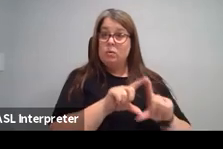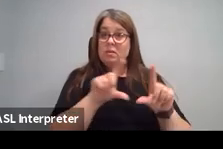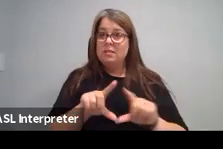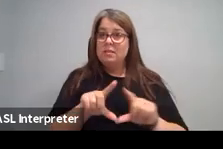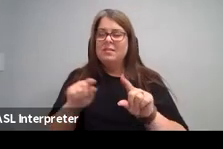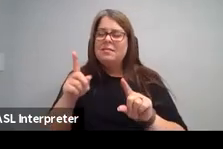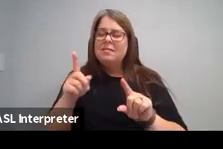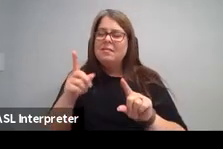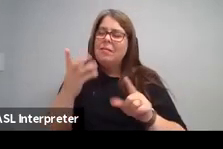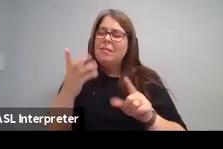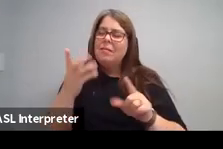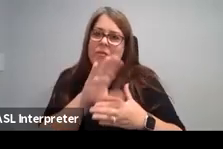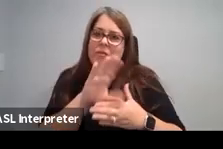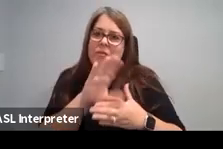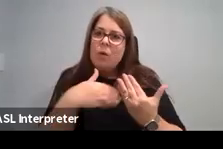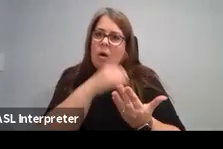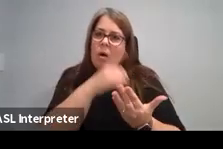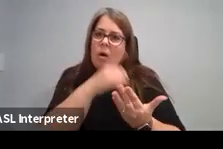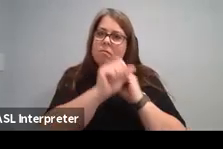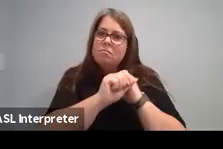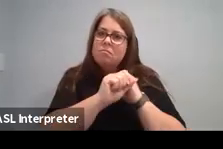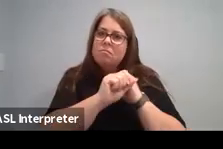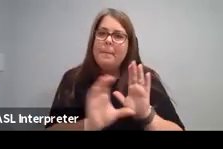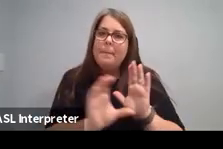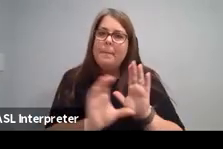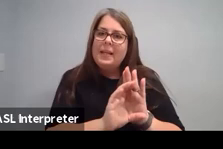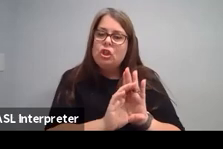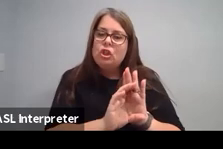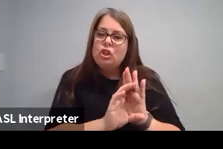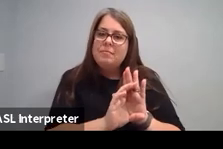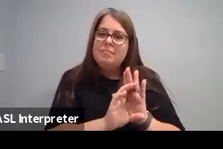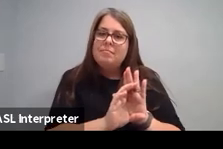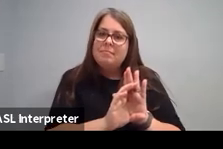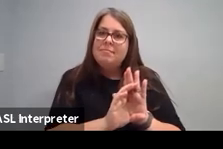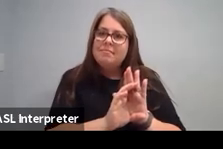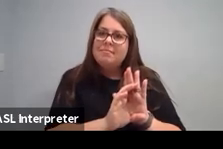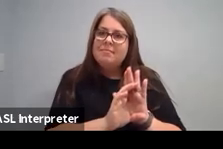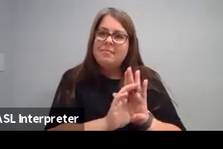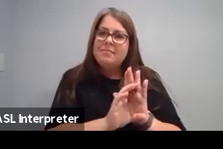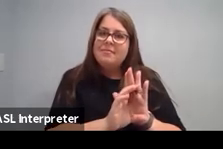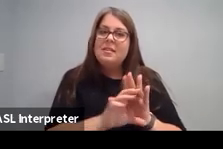Jewyl Alderson Clarke, SDCOE: Little camera there. And if you click on that, you can add an image. And so that's what can make this into more of a gallery.